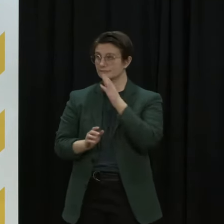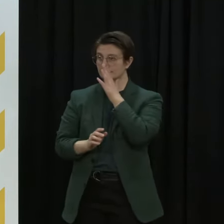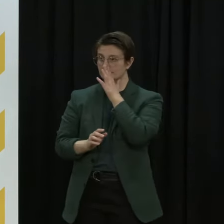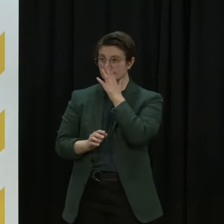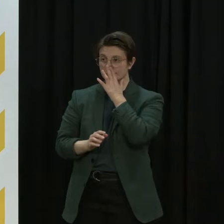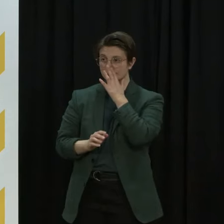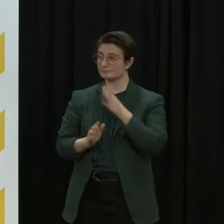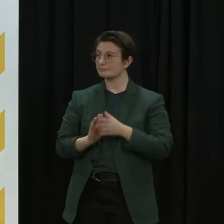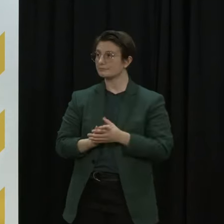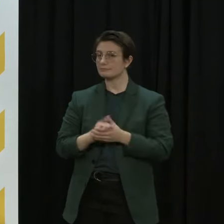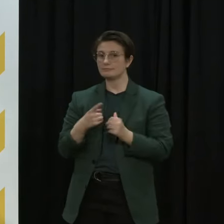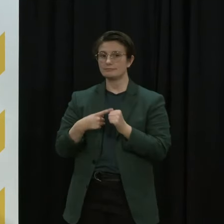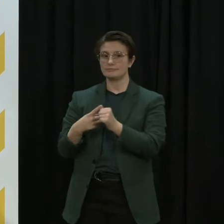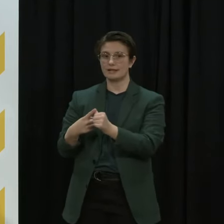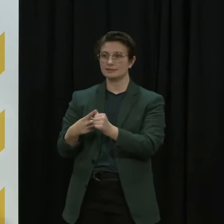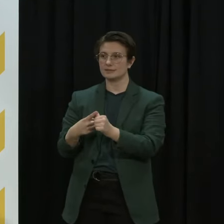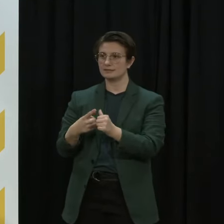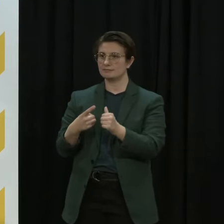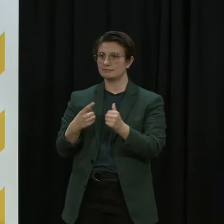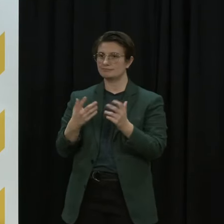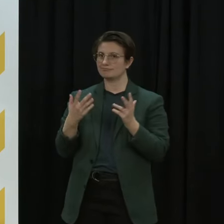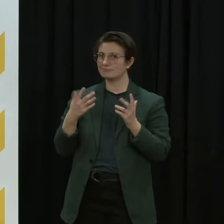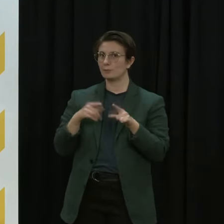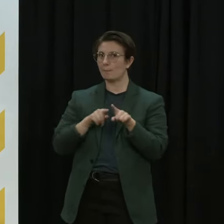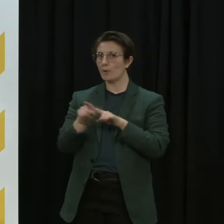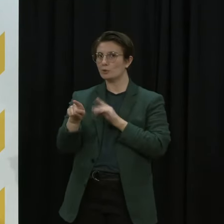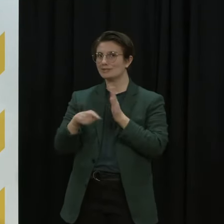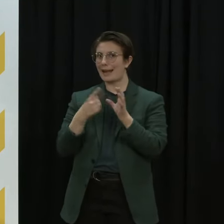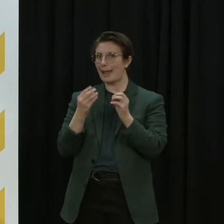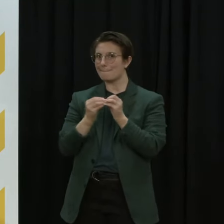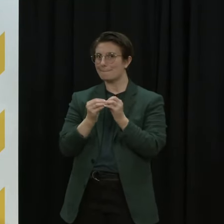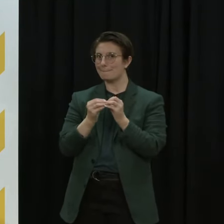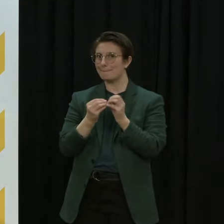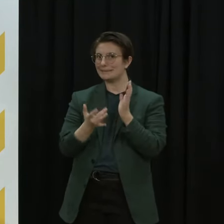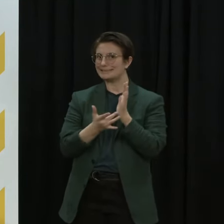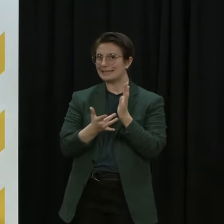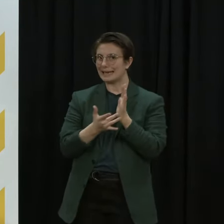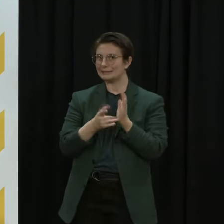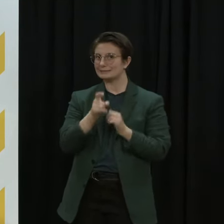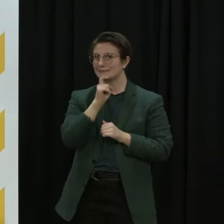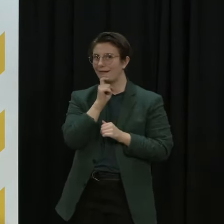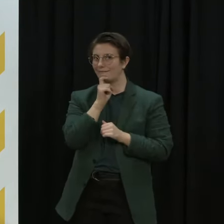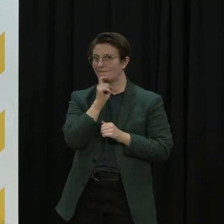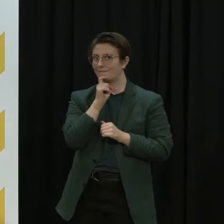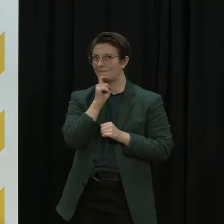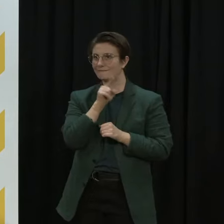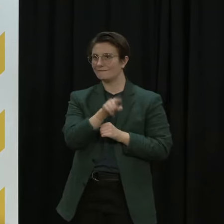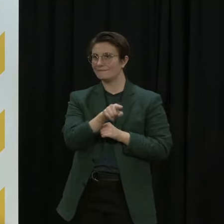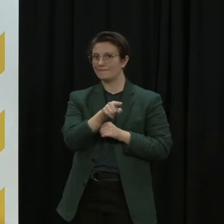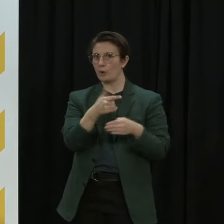government has control over?